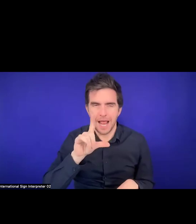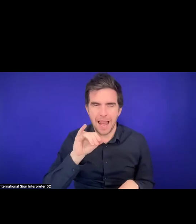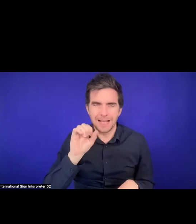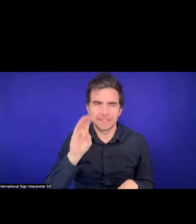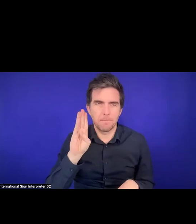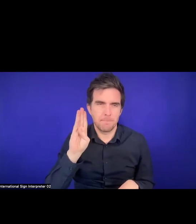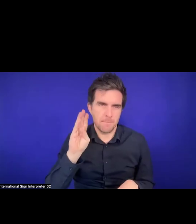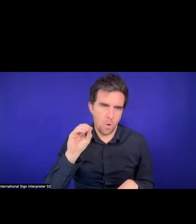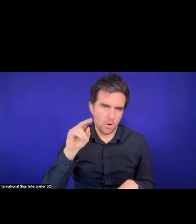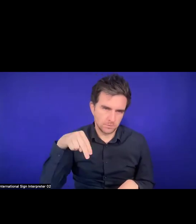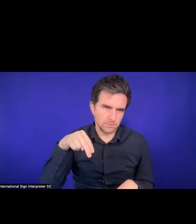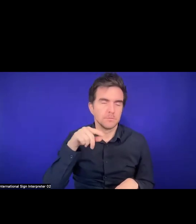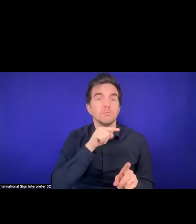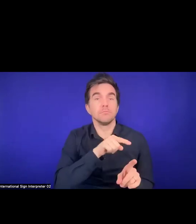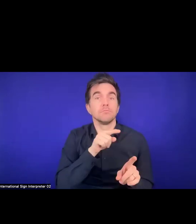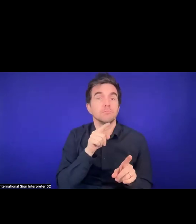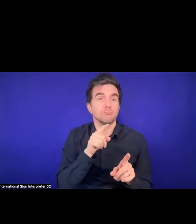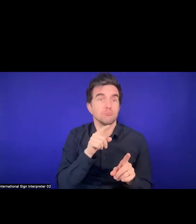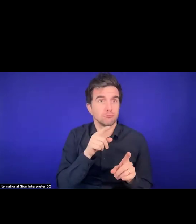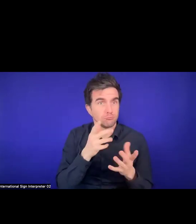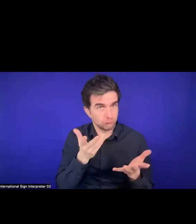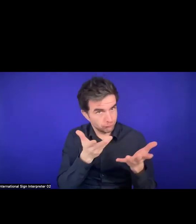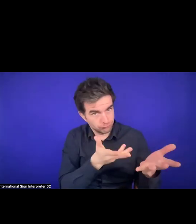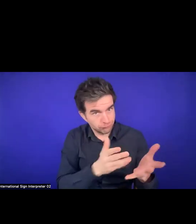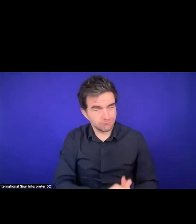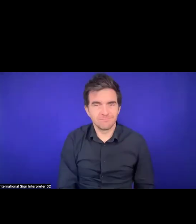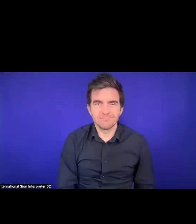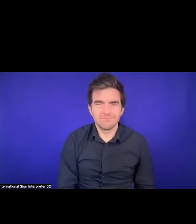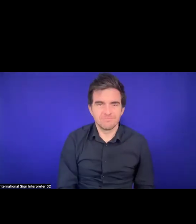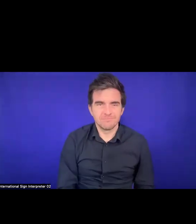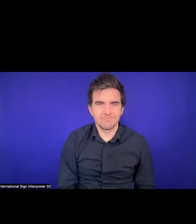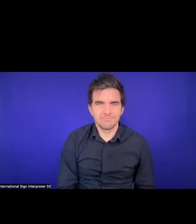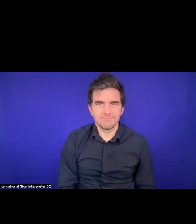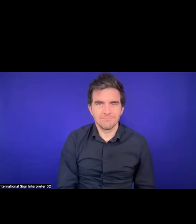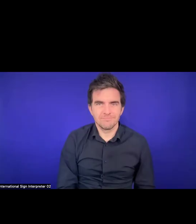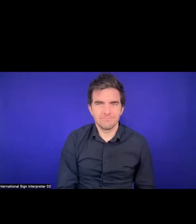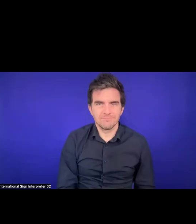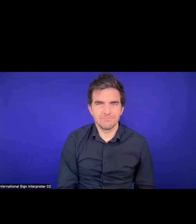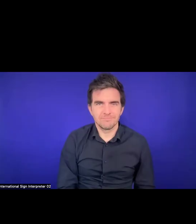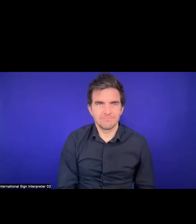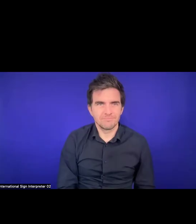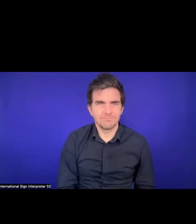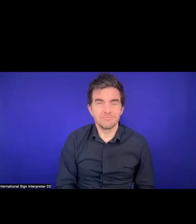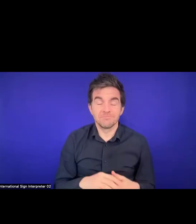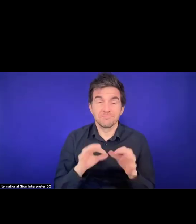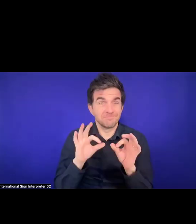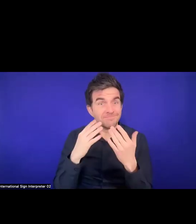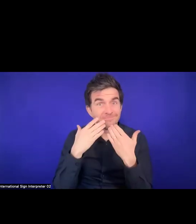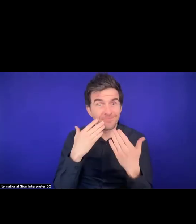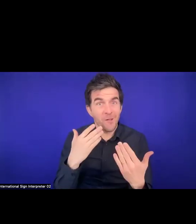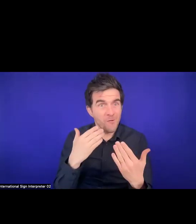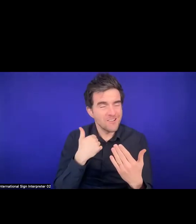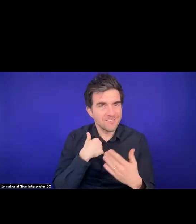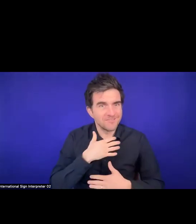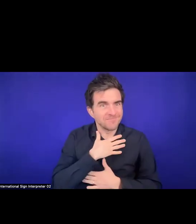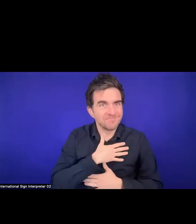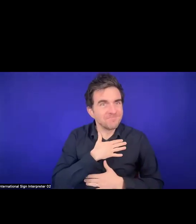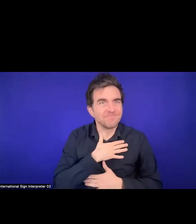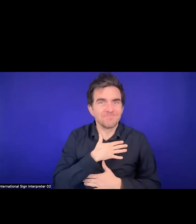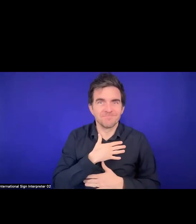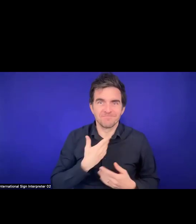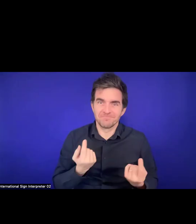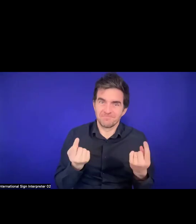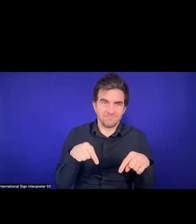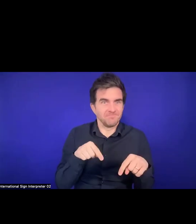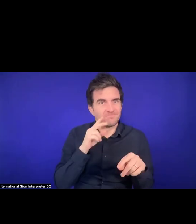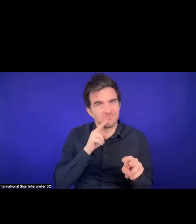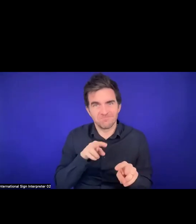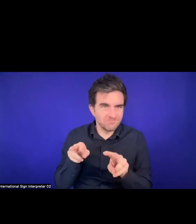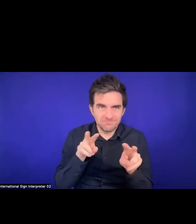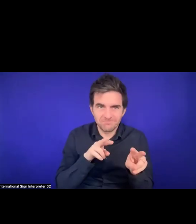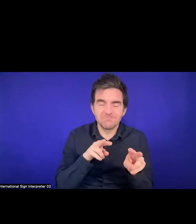: Thank you very much. It's also really a pleasure to be here in this second